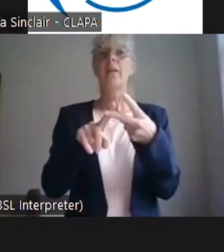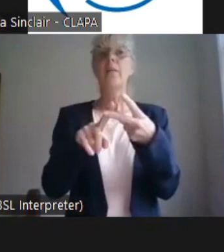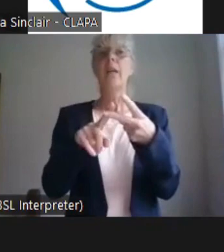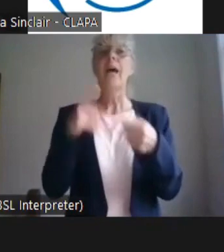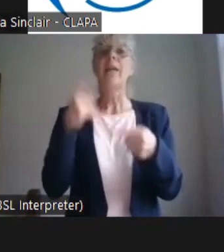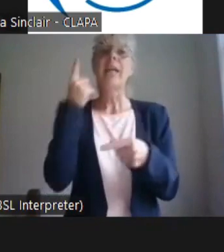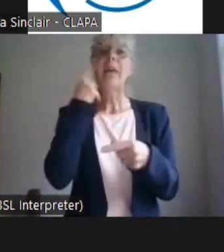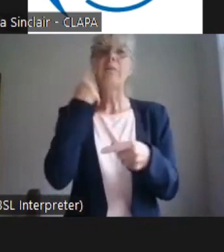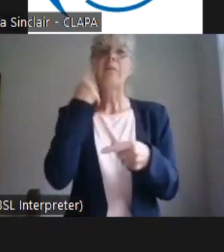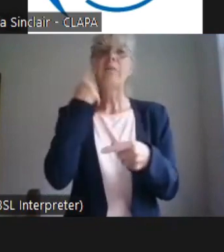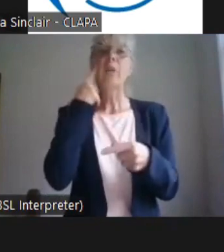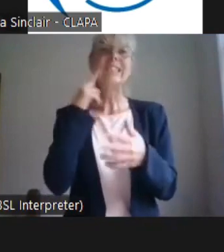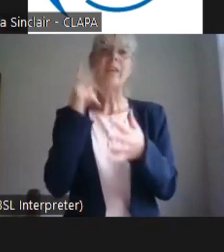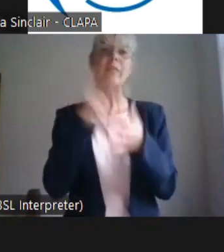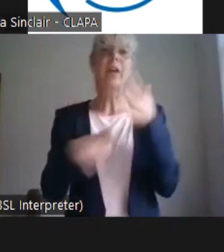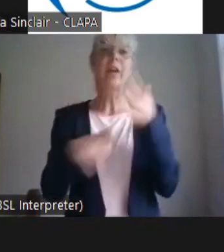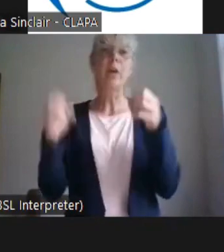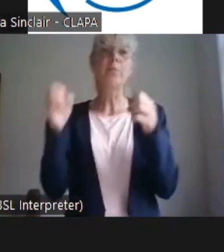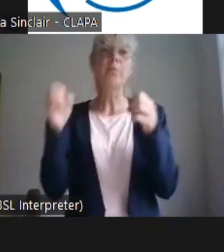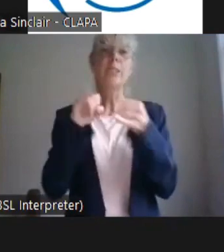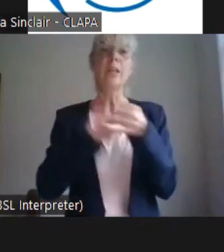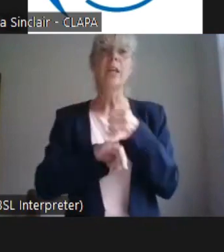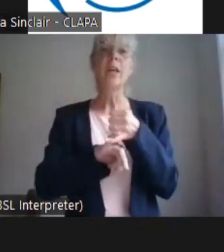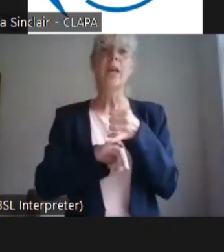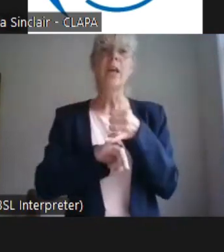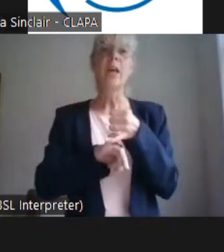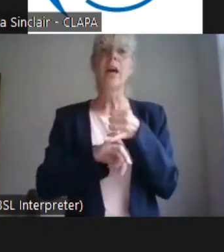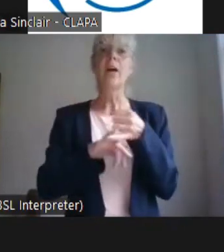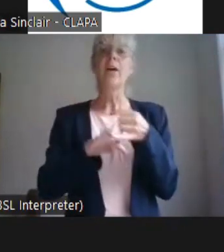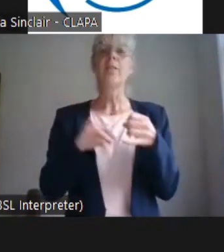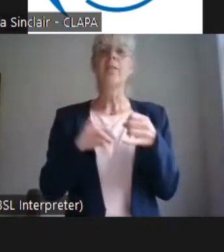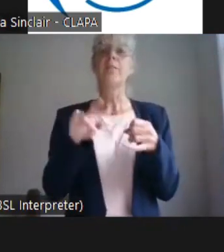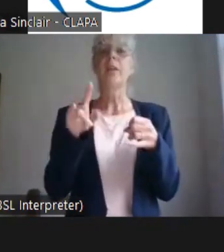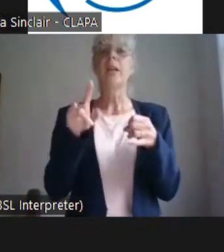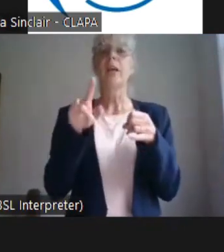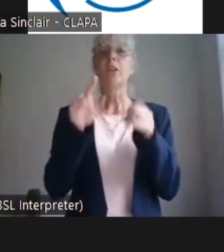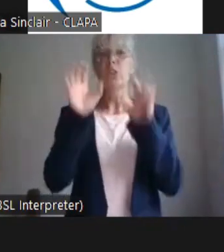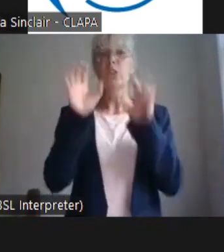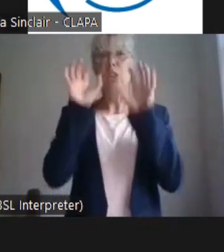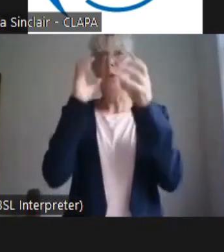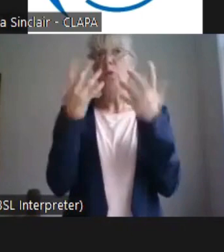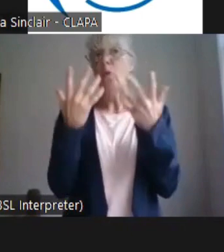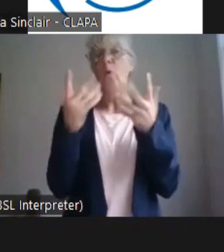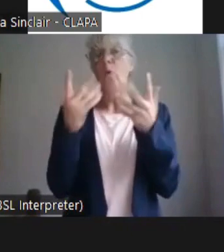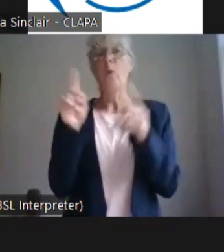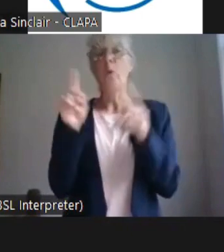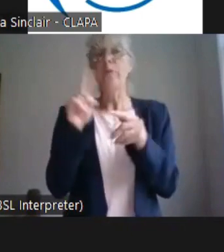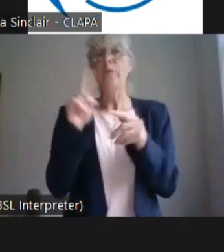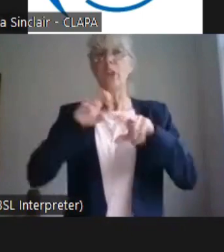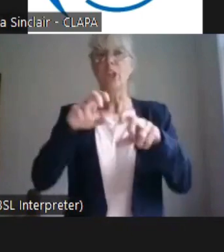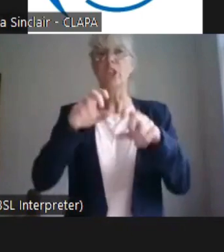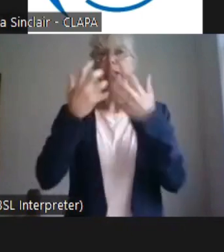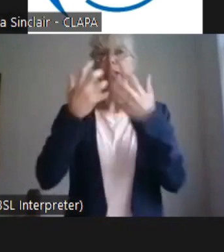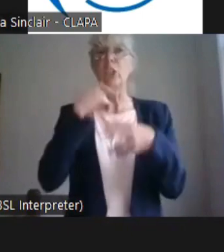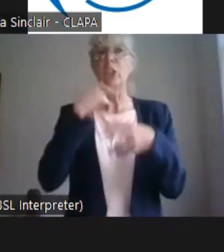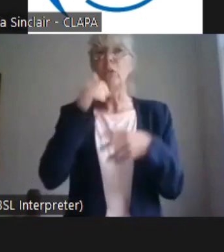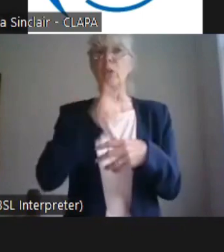um and then have a look at deaf clubs um just Google or whatever search engine you